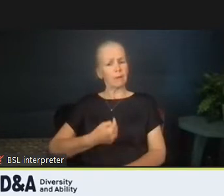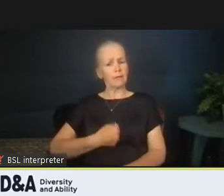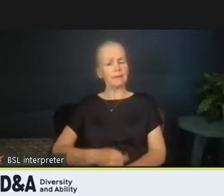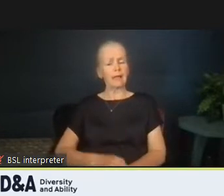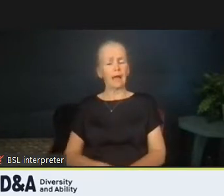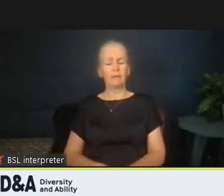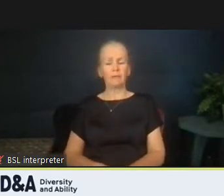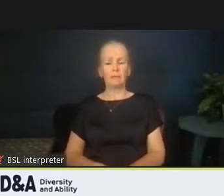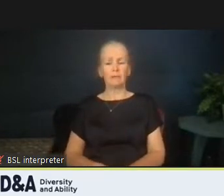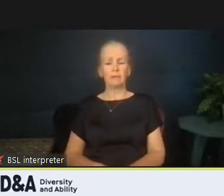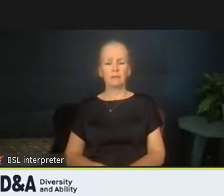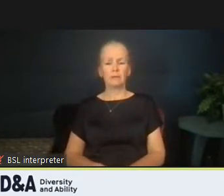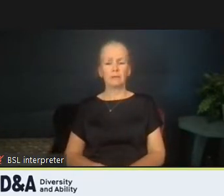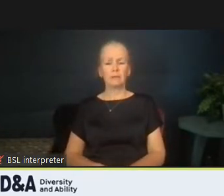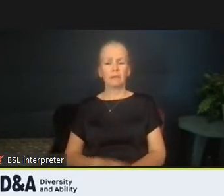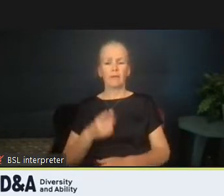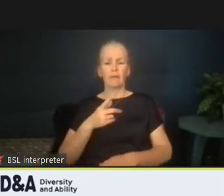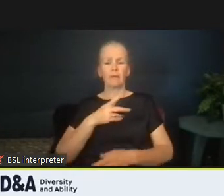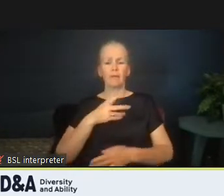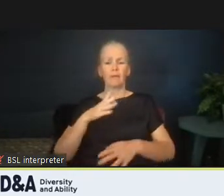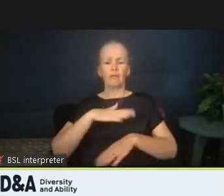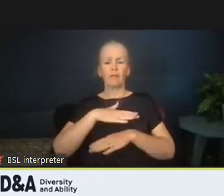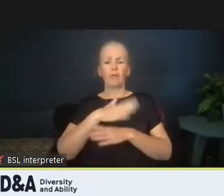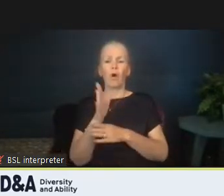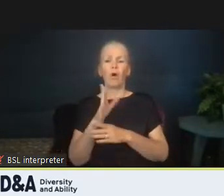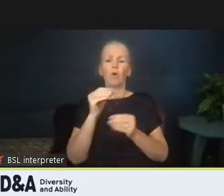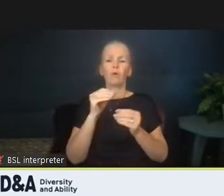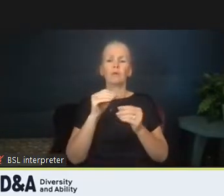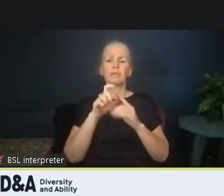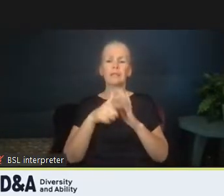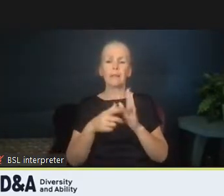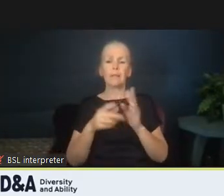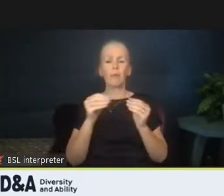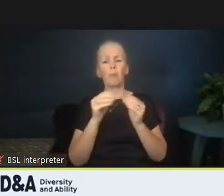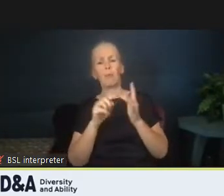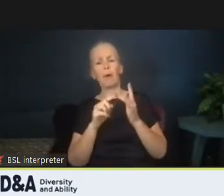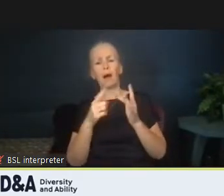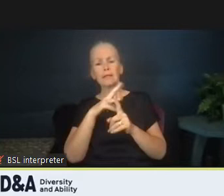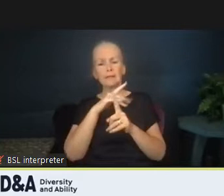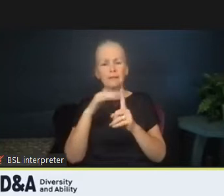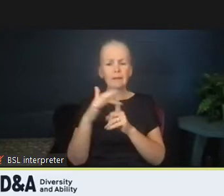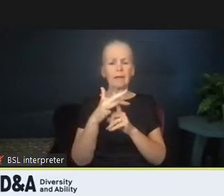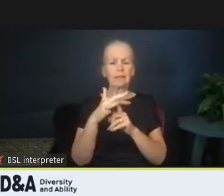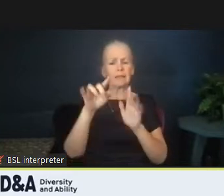And the whole 'disabled by society' principle of the social model. In terms of looking at it,